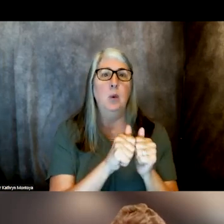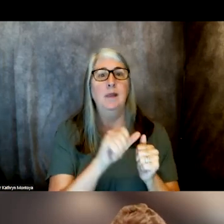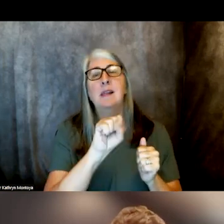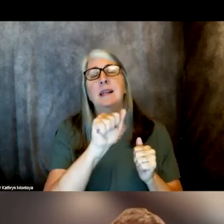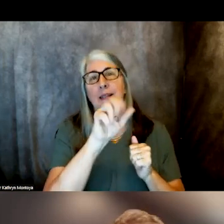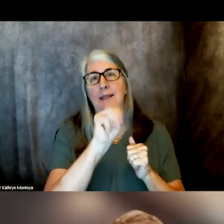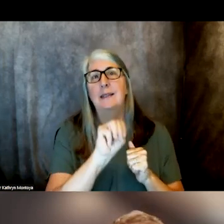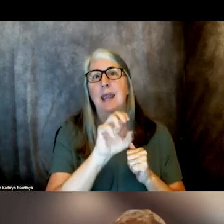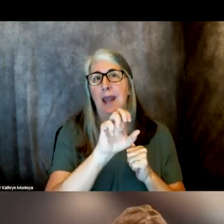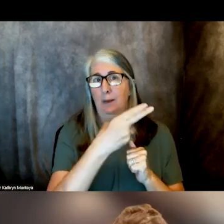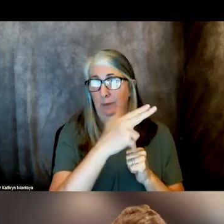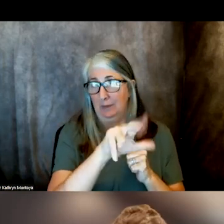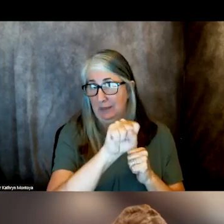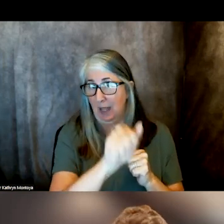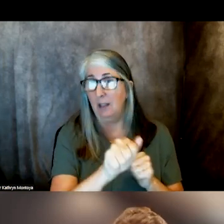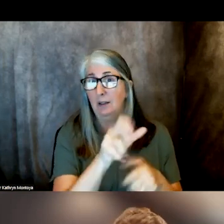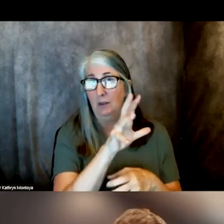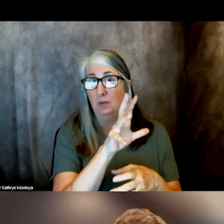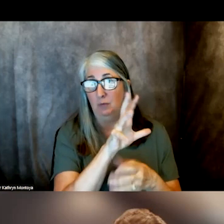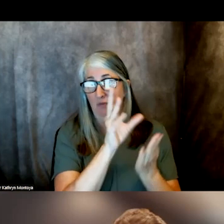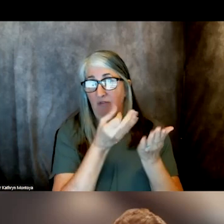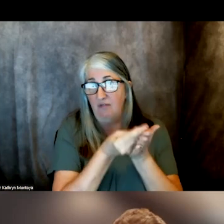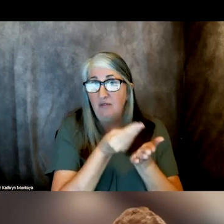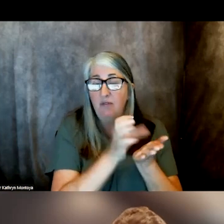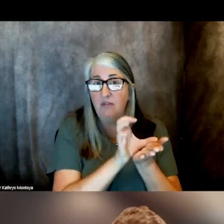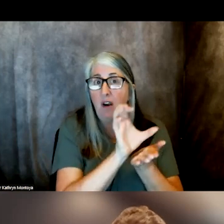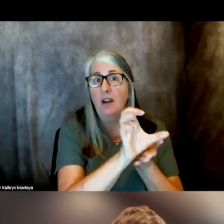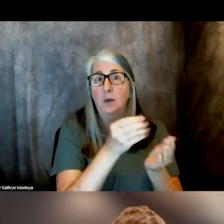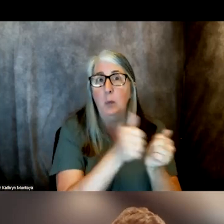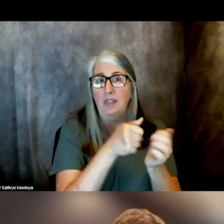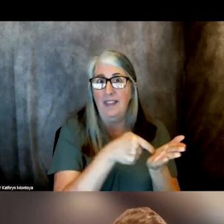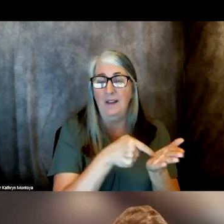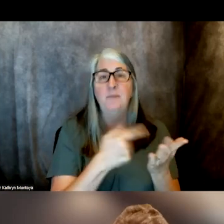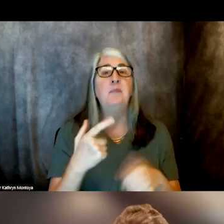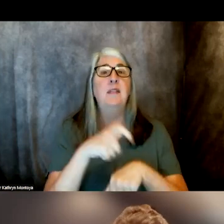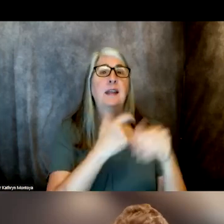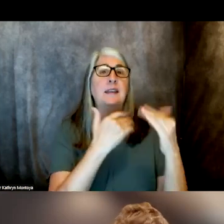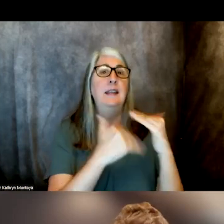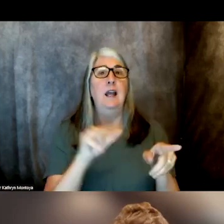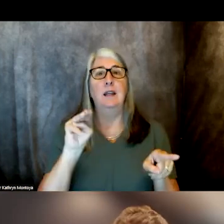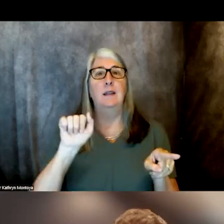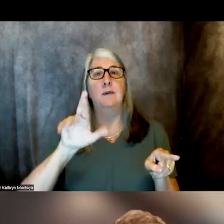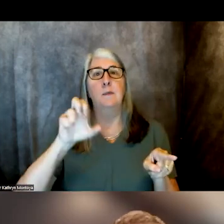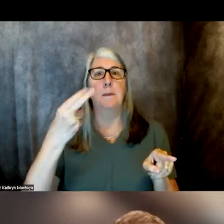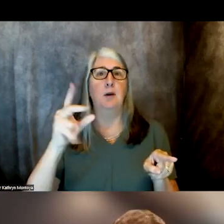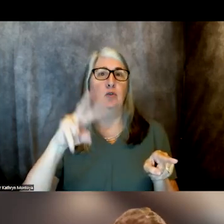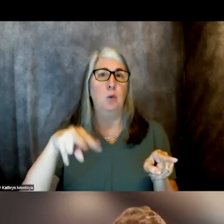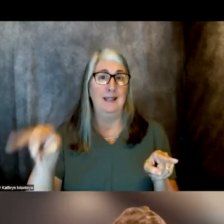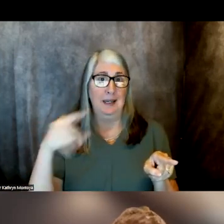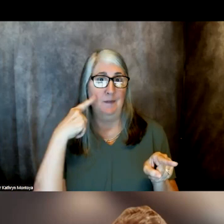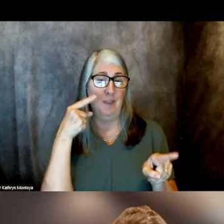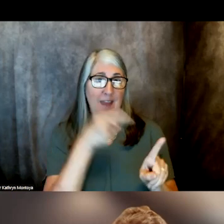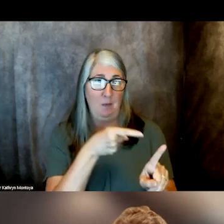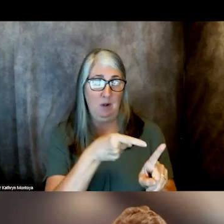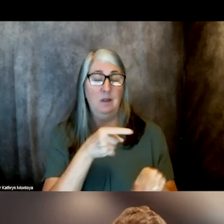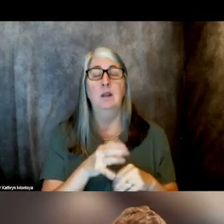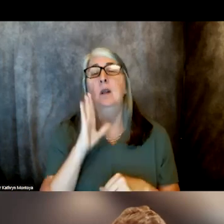THROUGH. THAT NEW DEADLINE IS MARCH 22. WE WILL KEEP YOU POSTED ON THAT IF WE